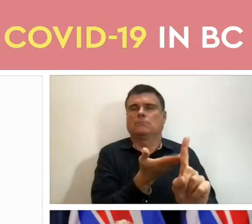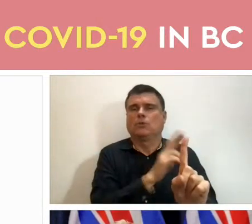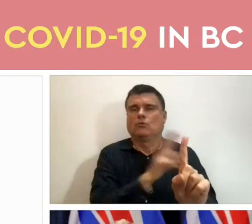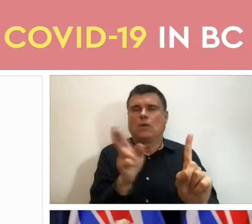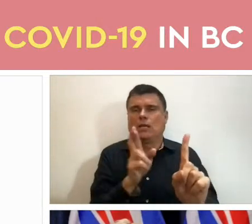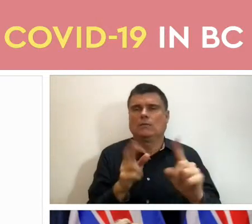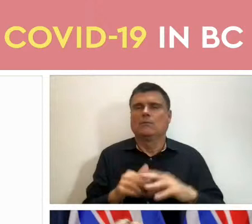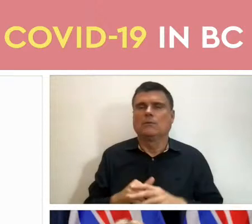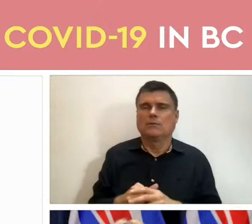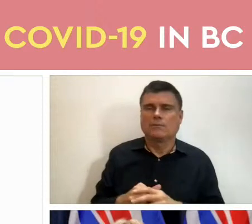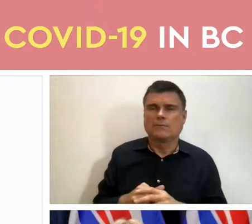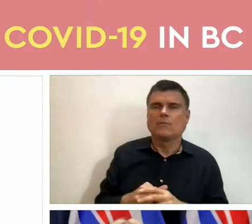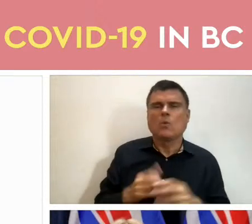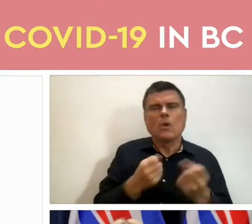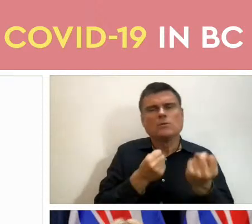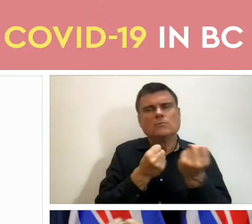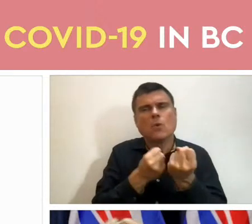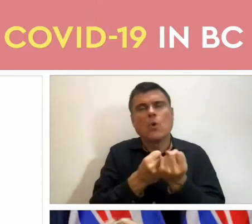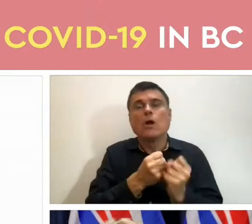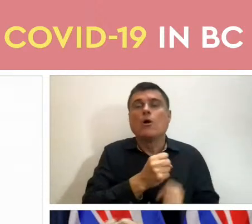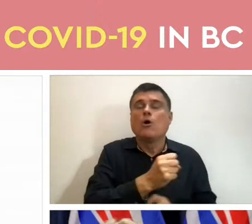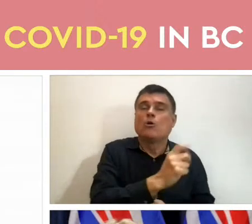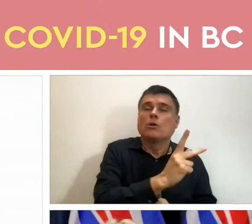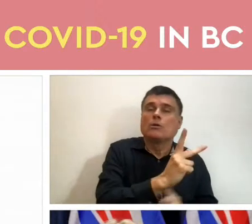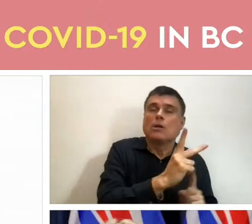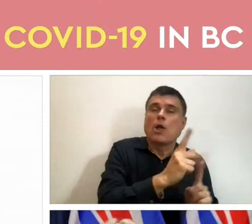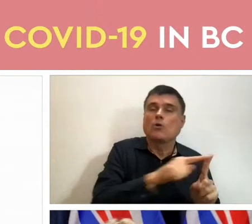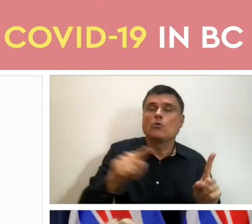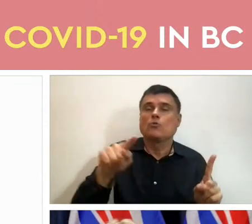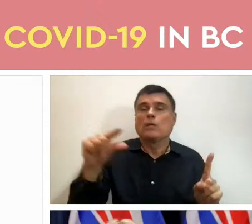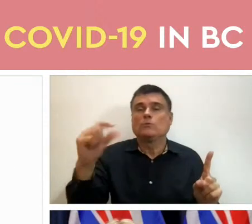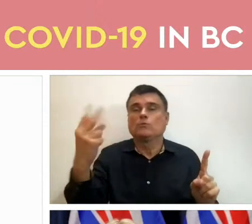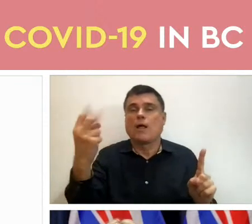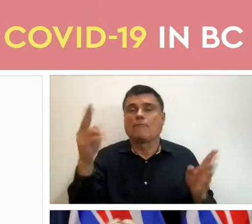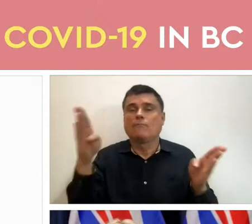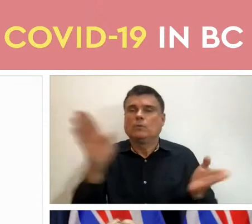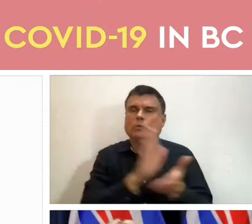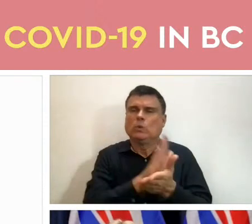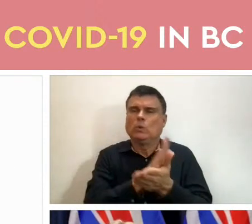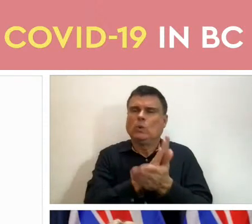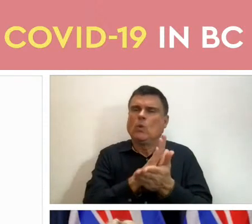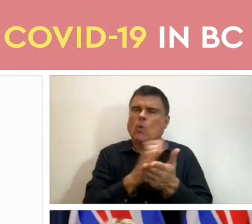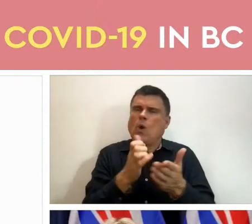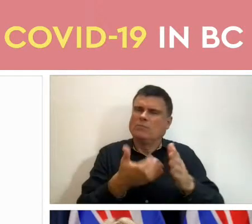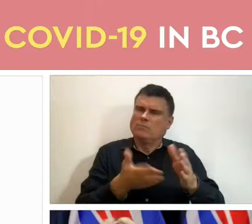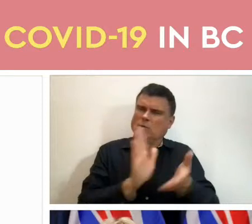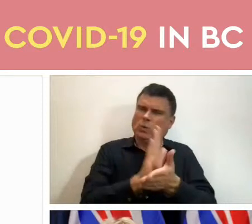staff return to school in continuity of in-person learning and this is where we can support